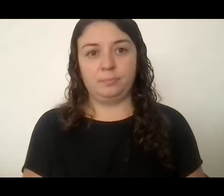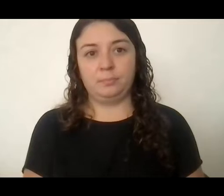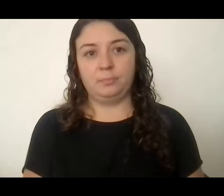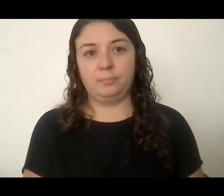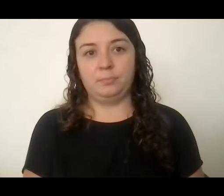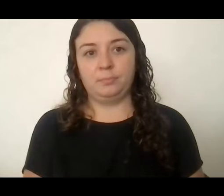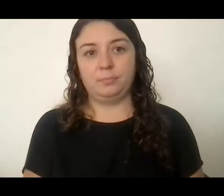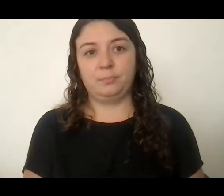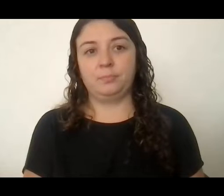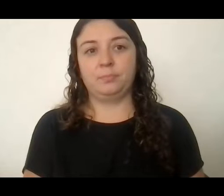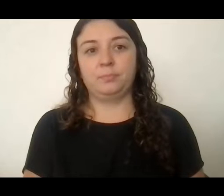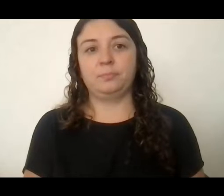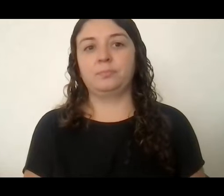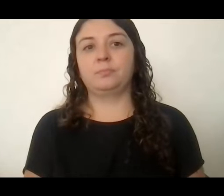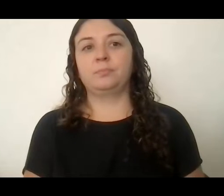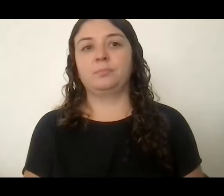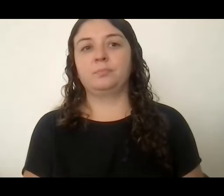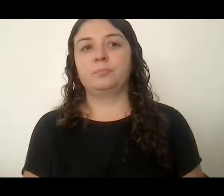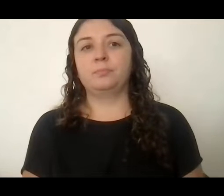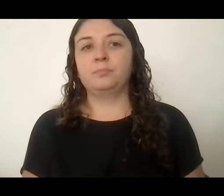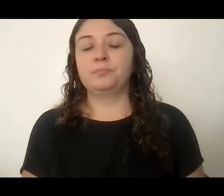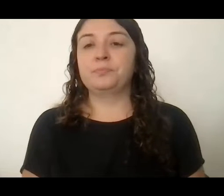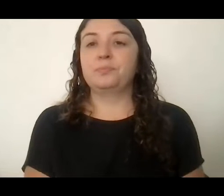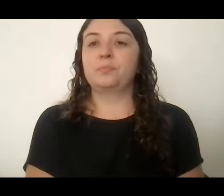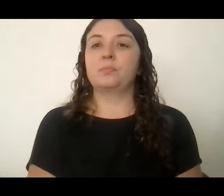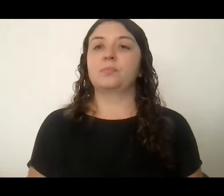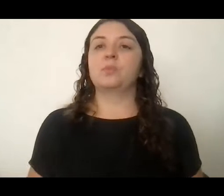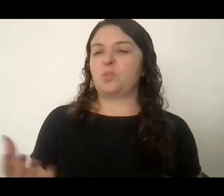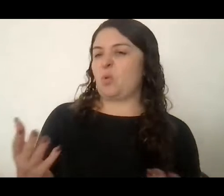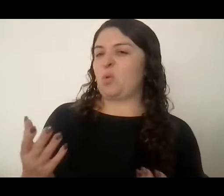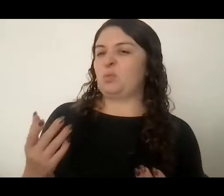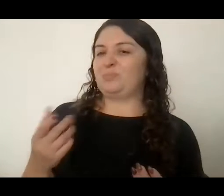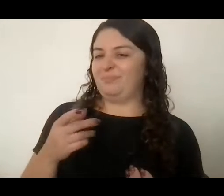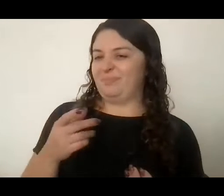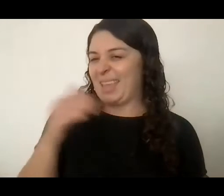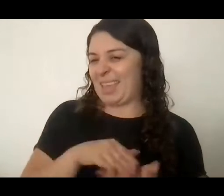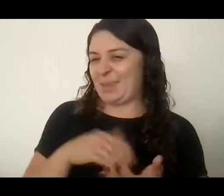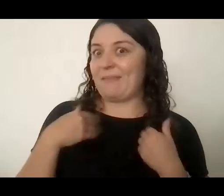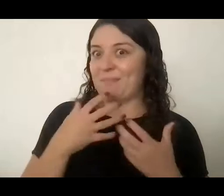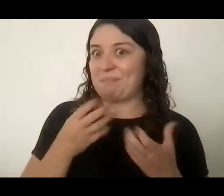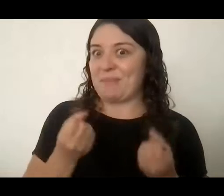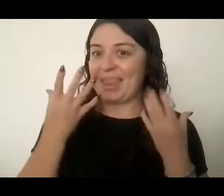So for starters, I'd like to point out that we have more webinars about benefits and self